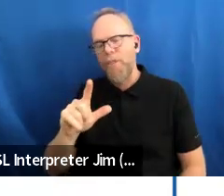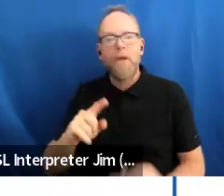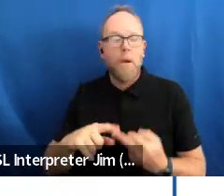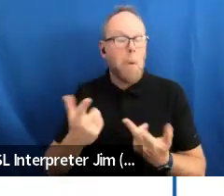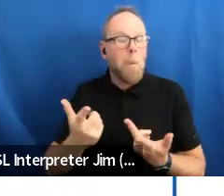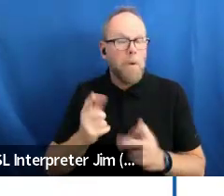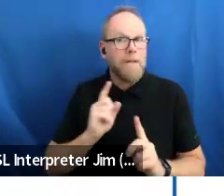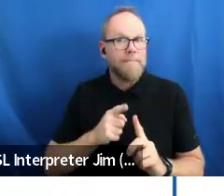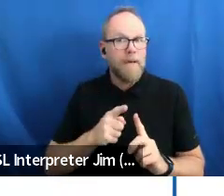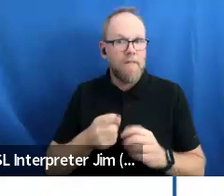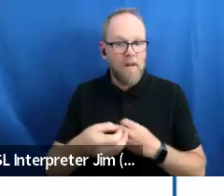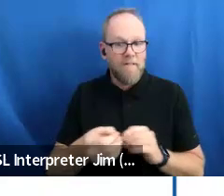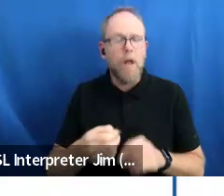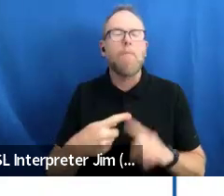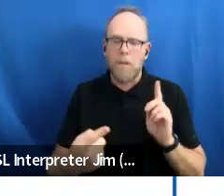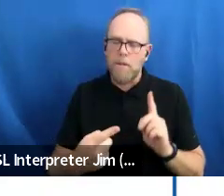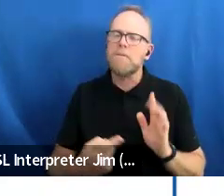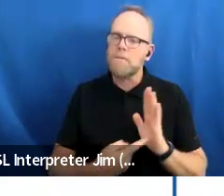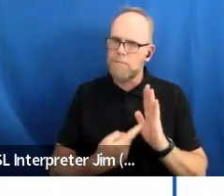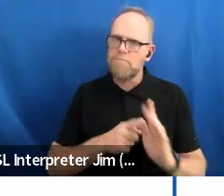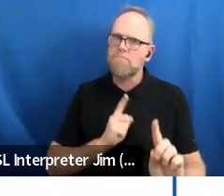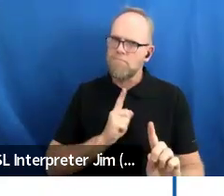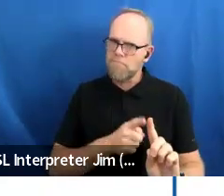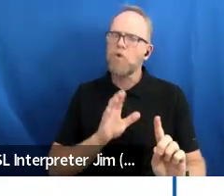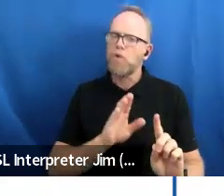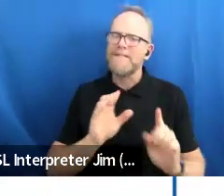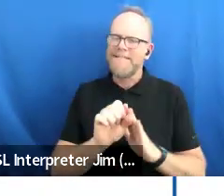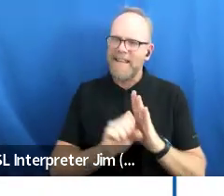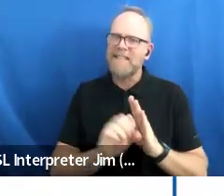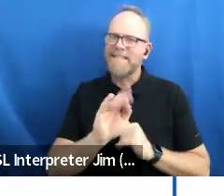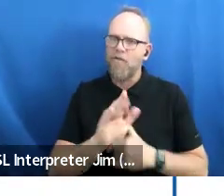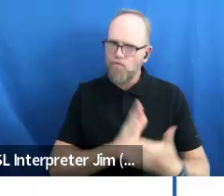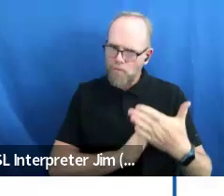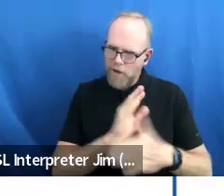more complete action by going to your state civil rights department or your State Attorney General.